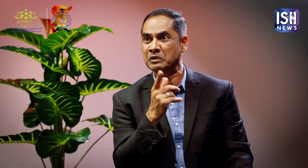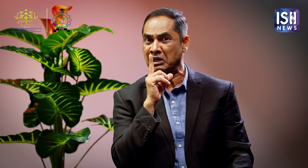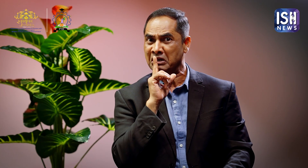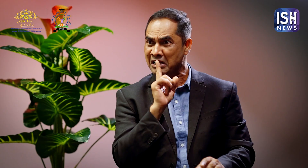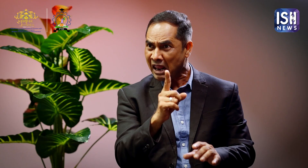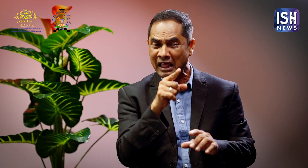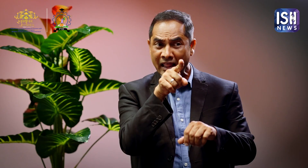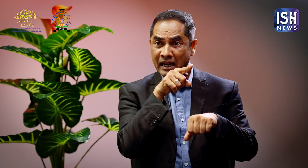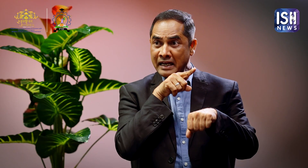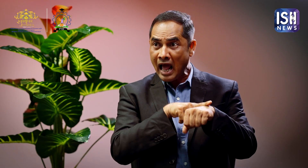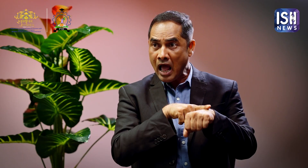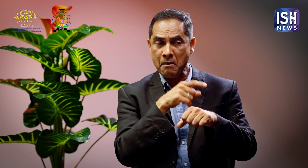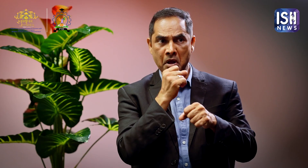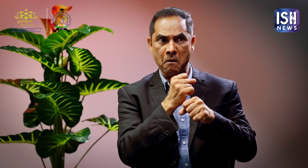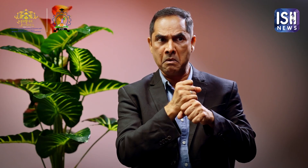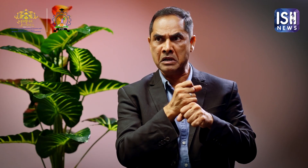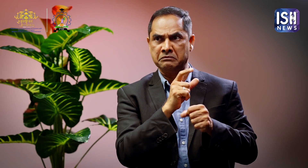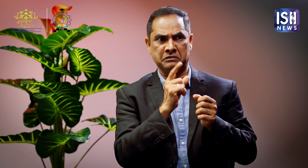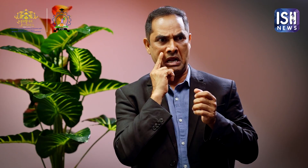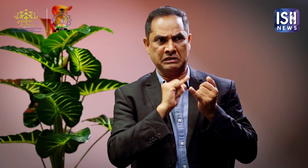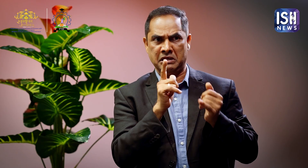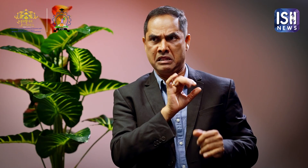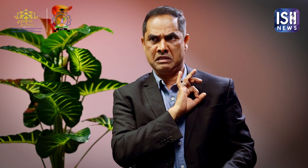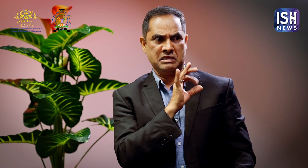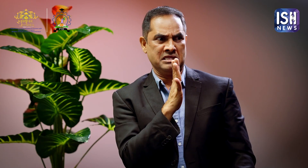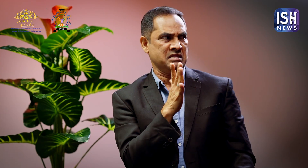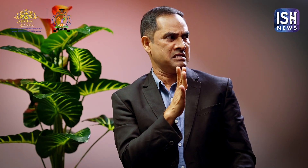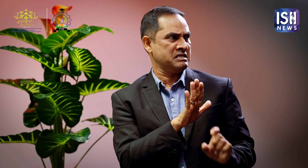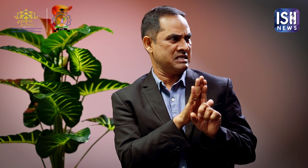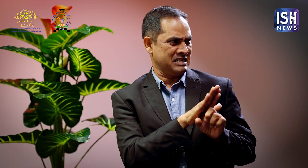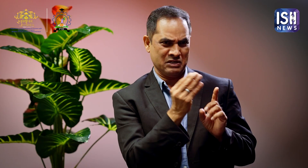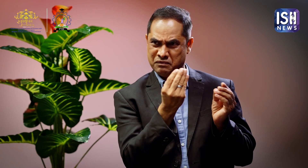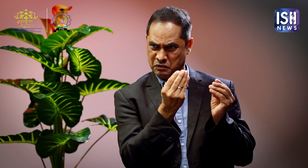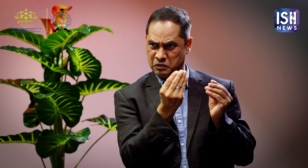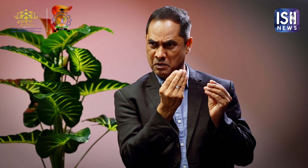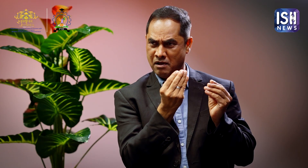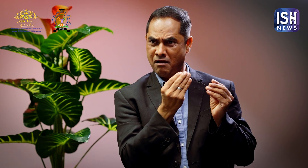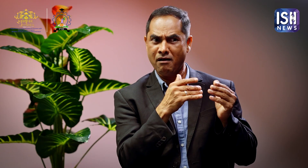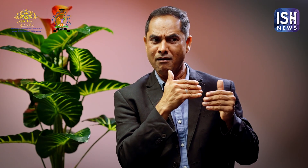Back then, the Government wasn’t too eager to launch the ISL Cell because promoting ISL was considered a primitive idea.